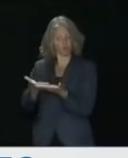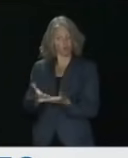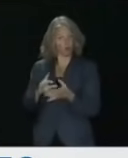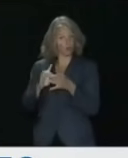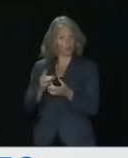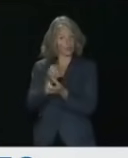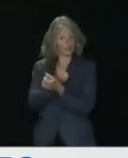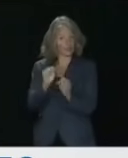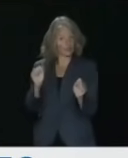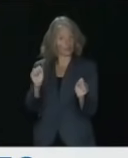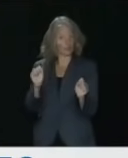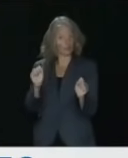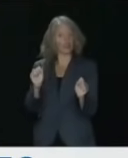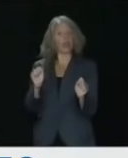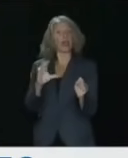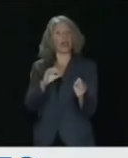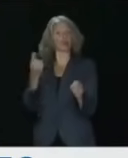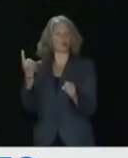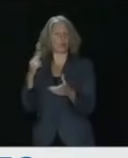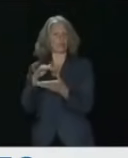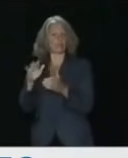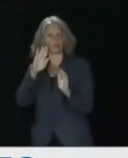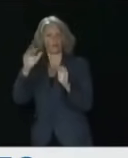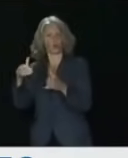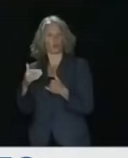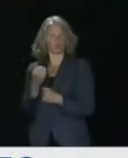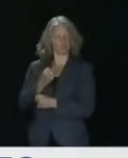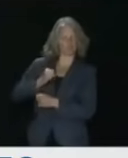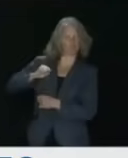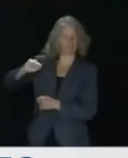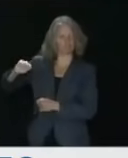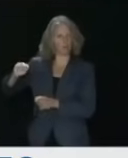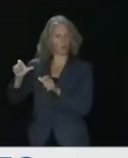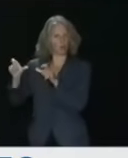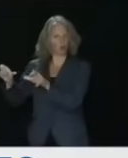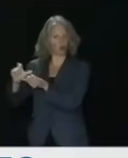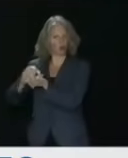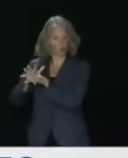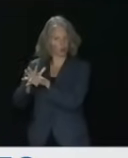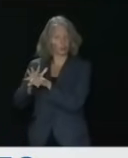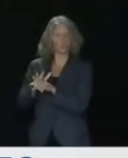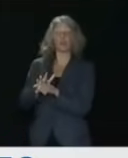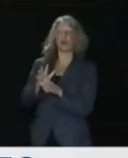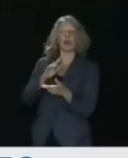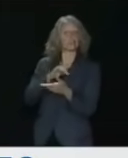THIS RECENT STUDY ON SAFETY, AND ONES THAT ARE ON THE IMMUNE